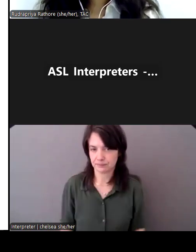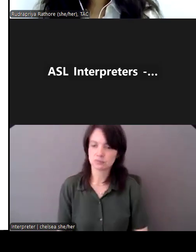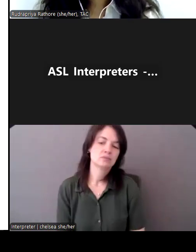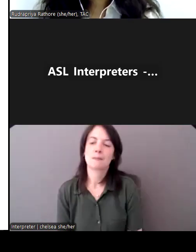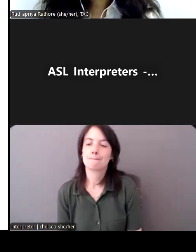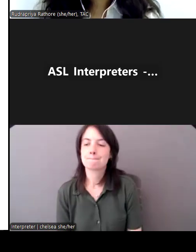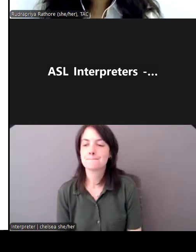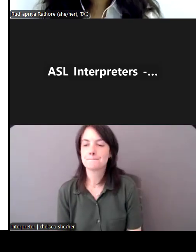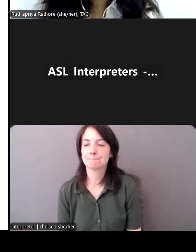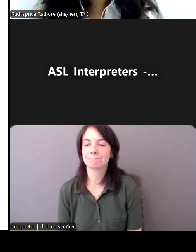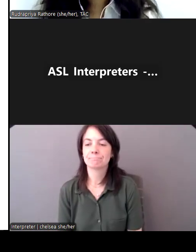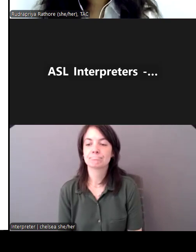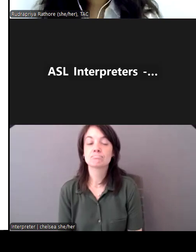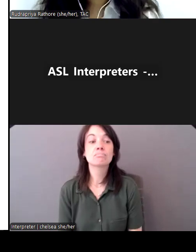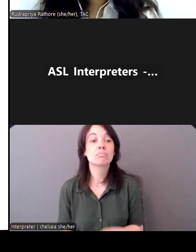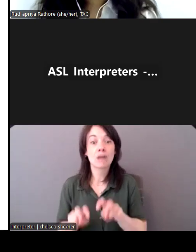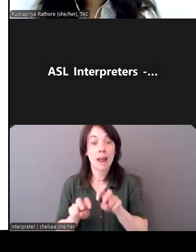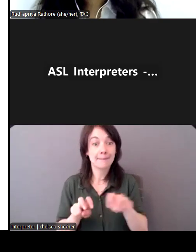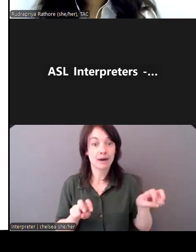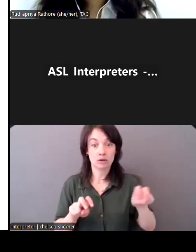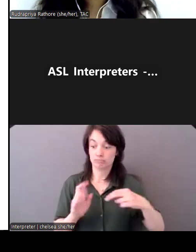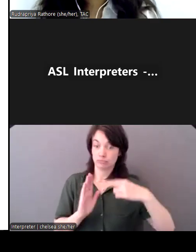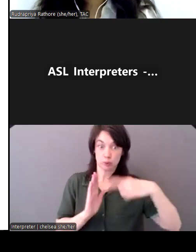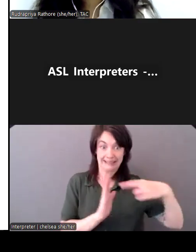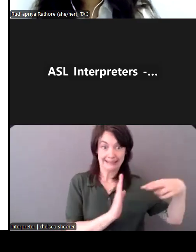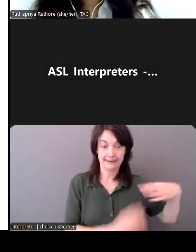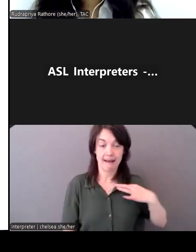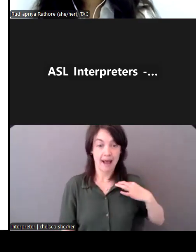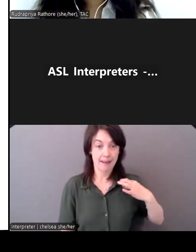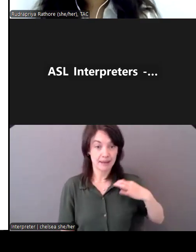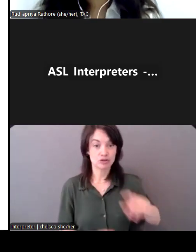after they read the applications there is a confidential adjudication where the panel